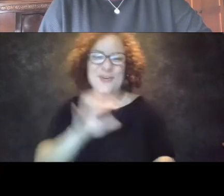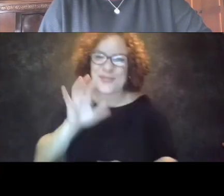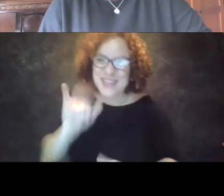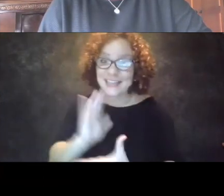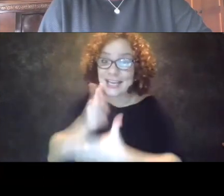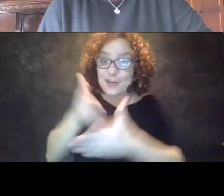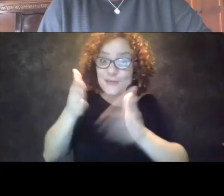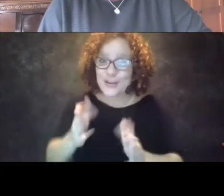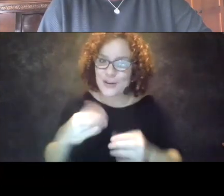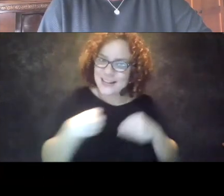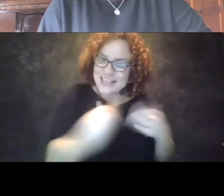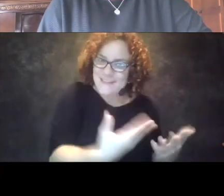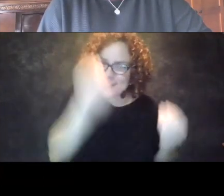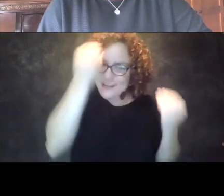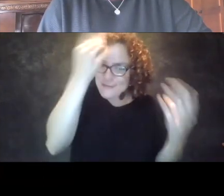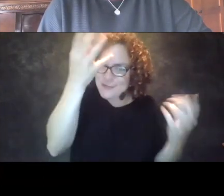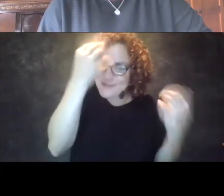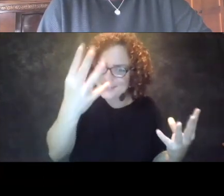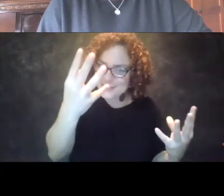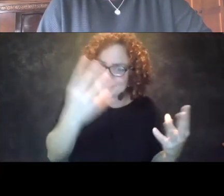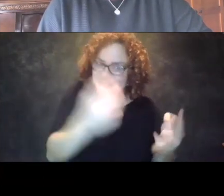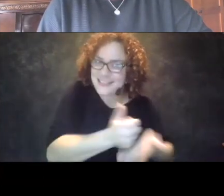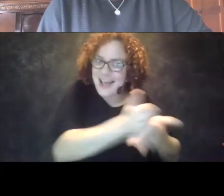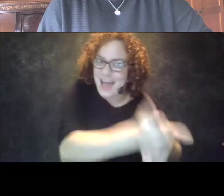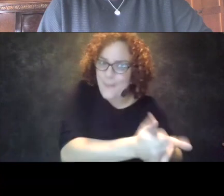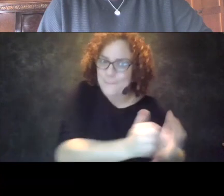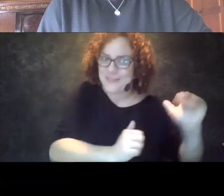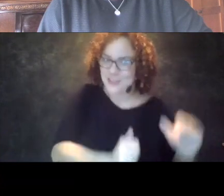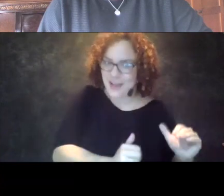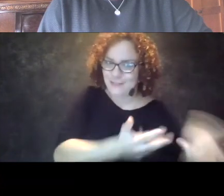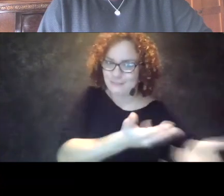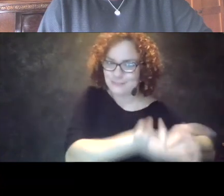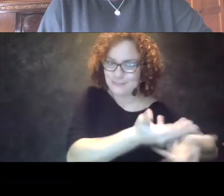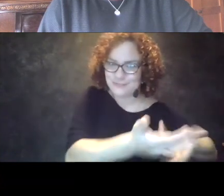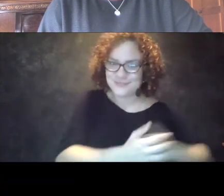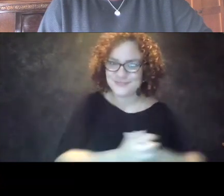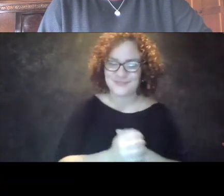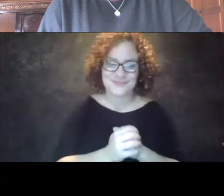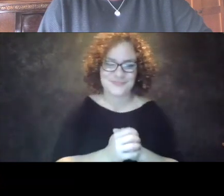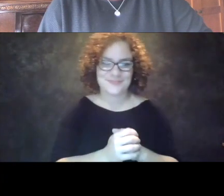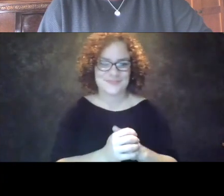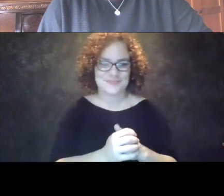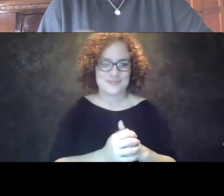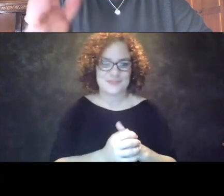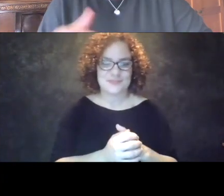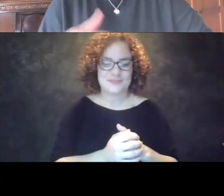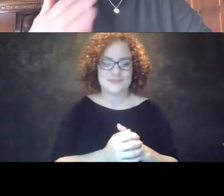to the to the child. And then the next few sorry (video playing) the next few slides